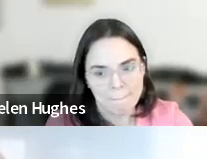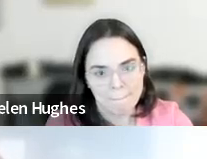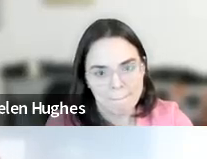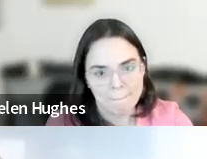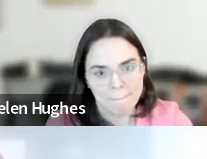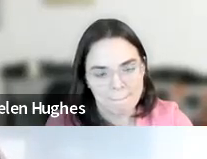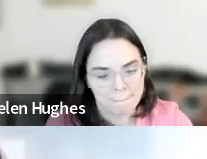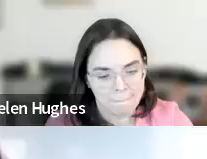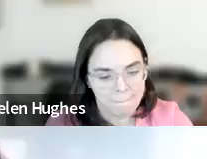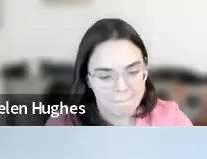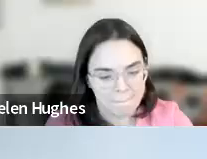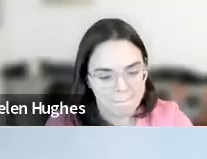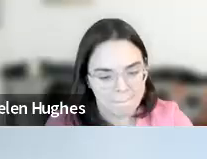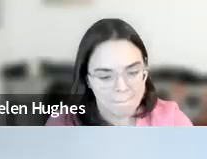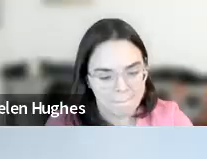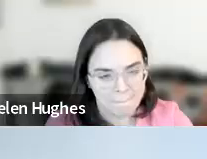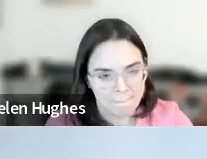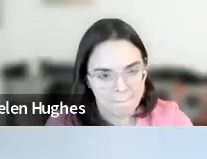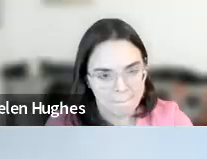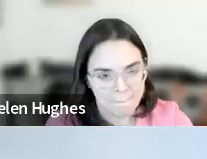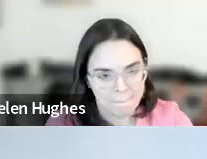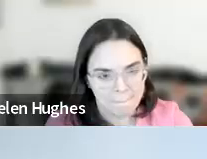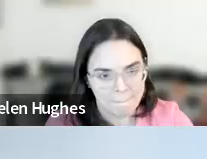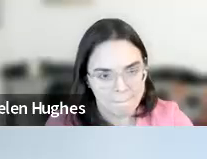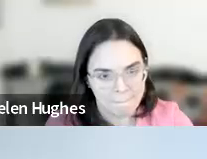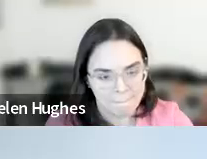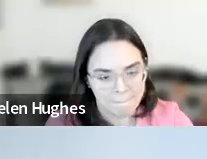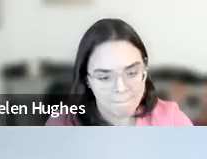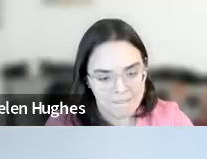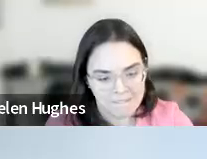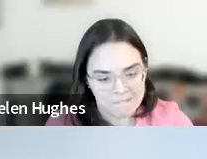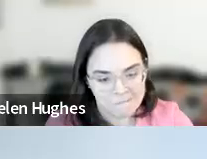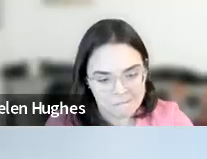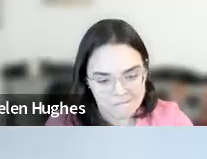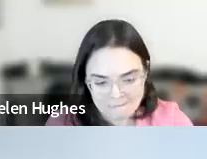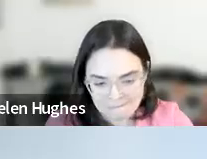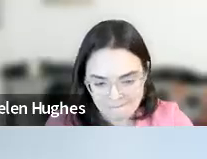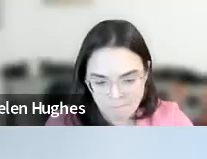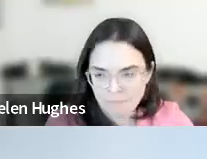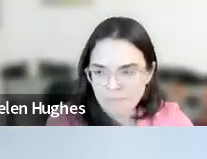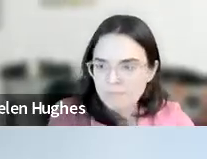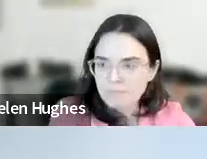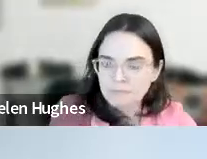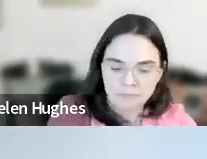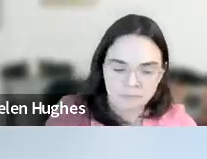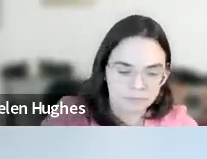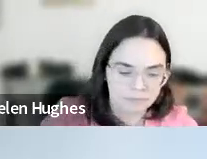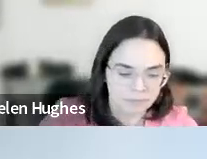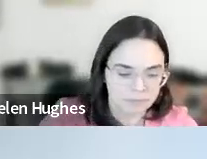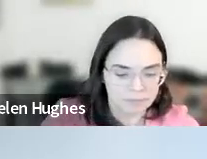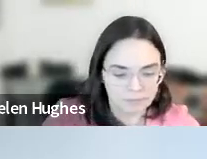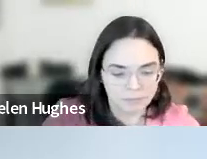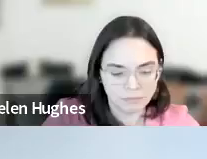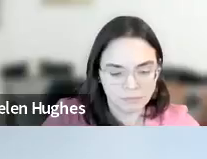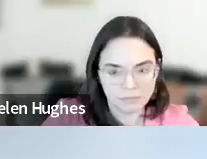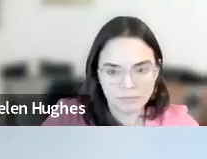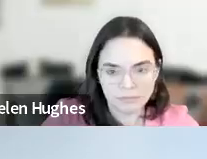lot of questions at that time. We had to RTT the information. Each of us, you know, kind of heard things in